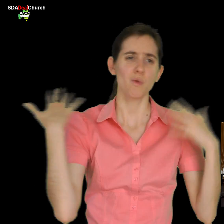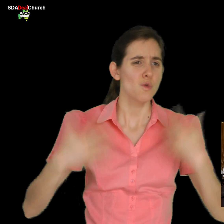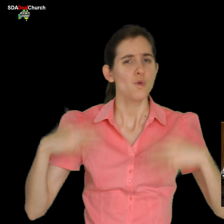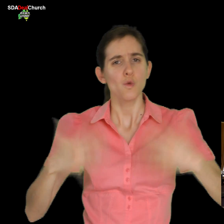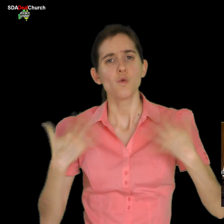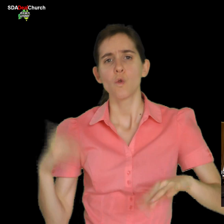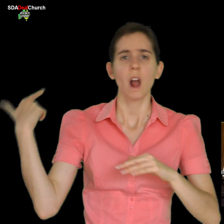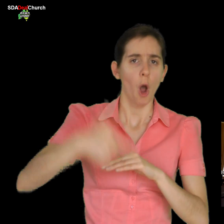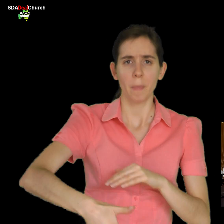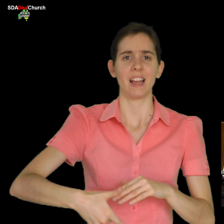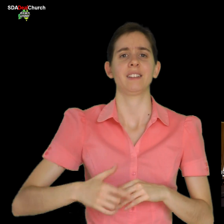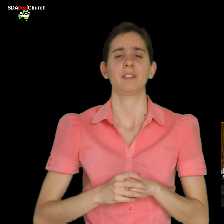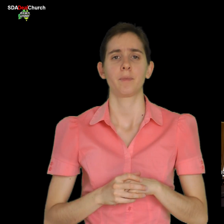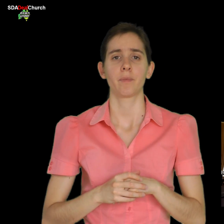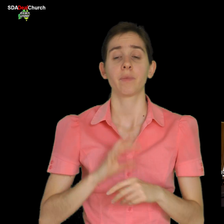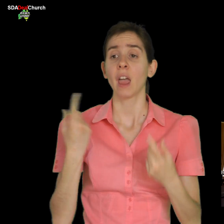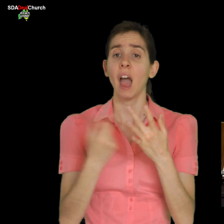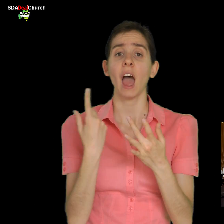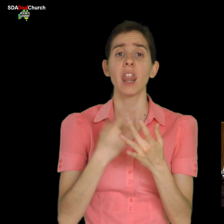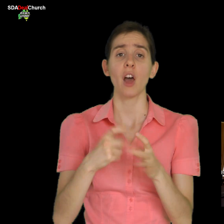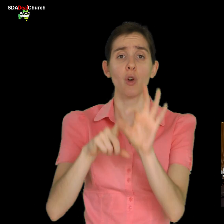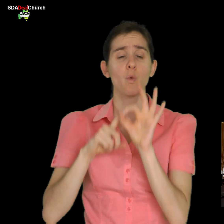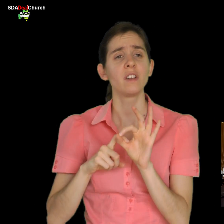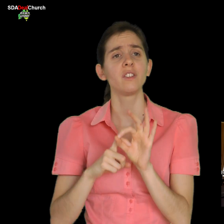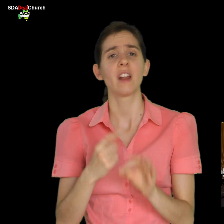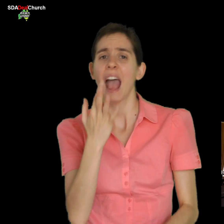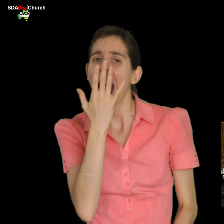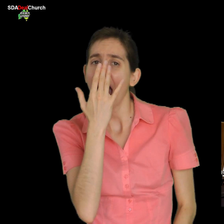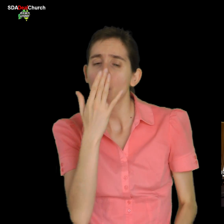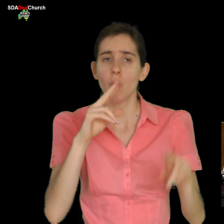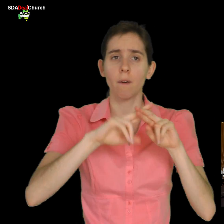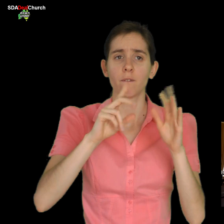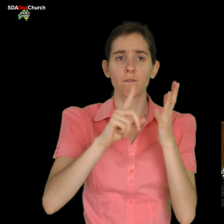Another question is, "How old are fossils?" Some